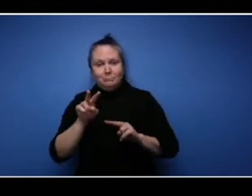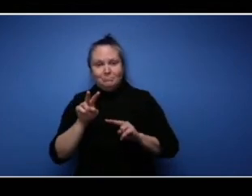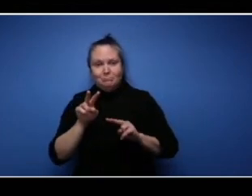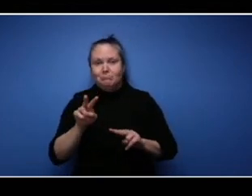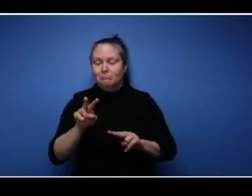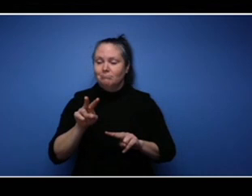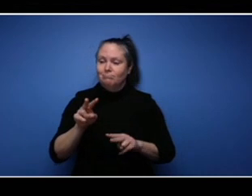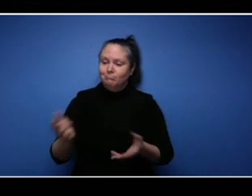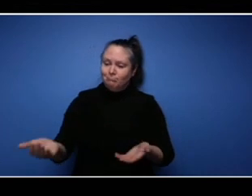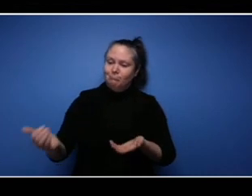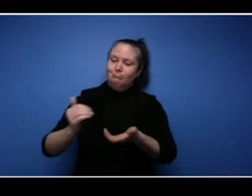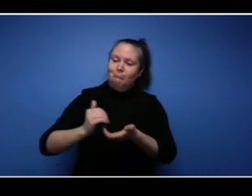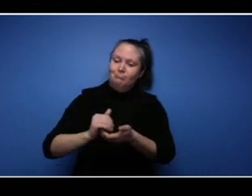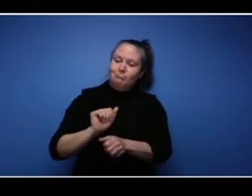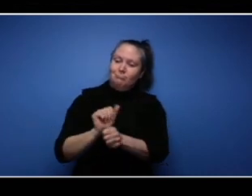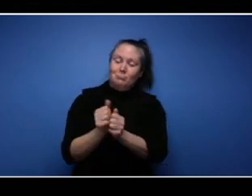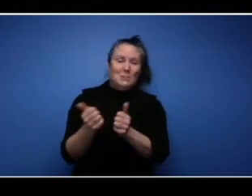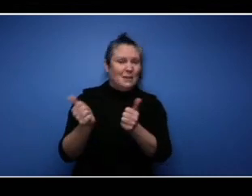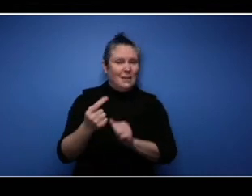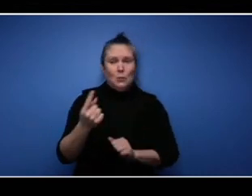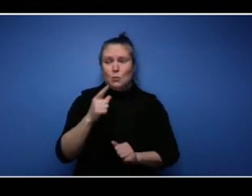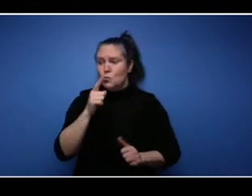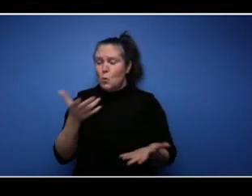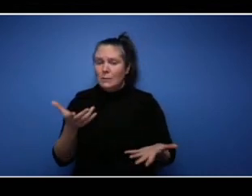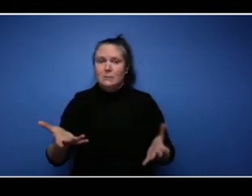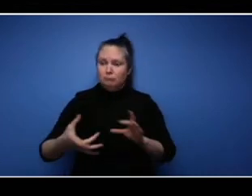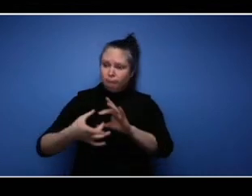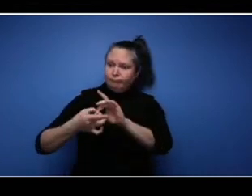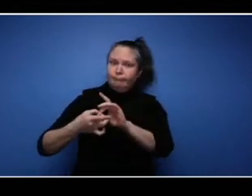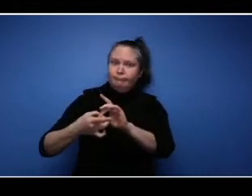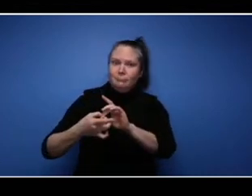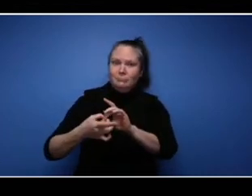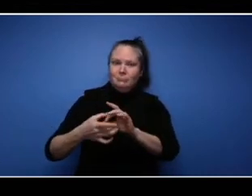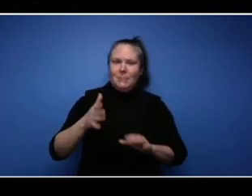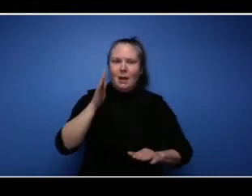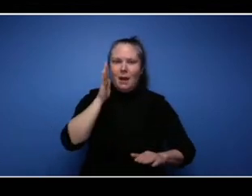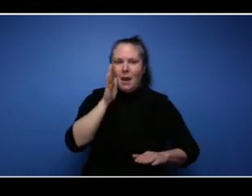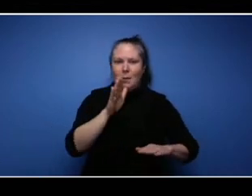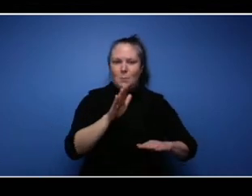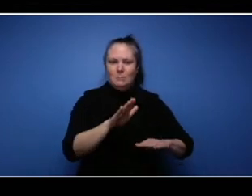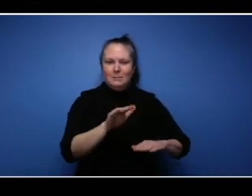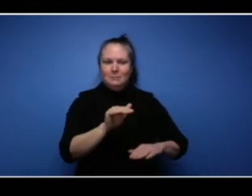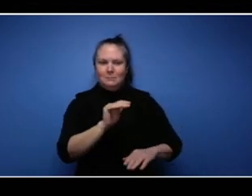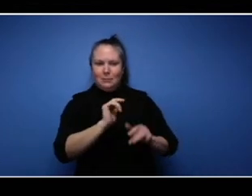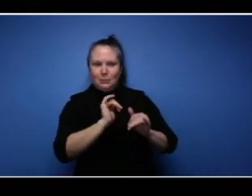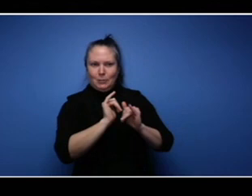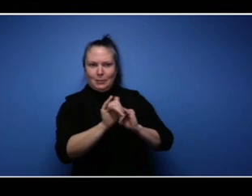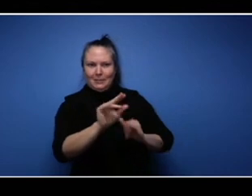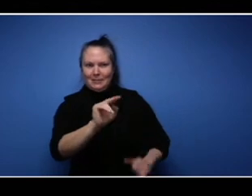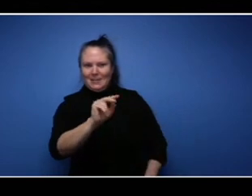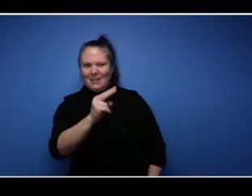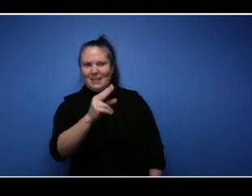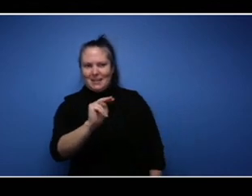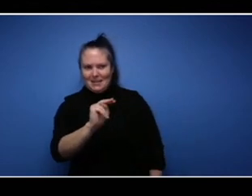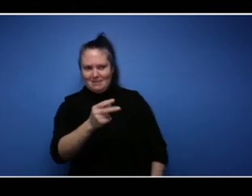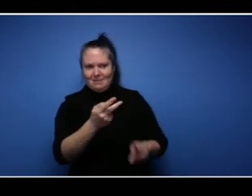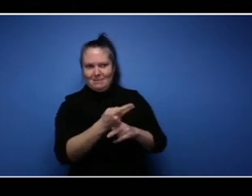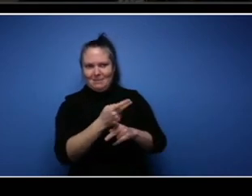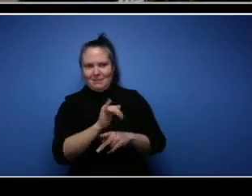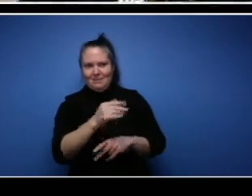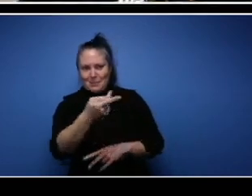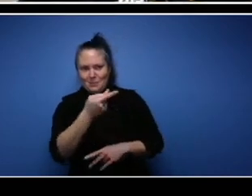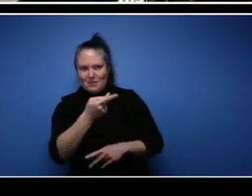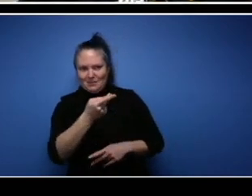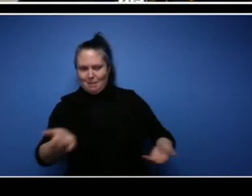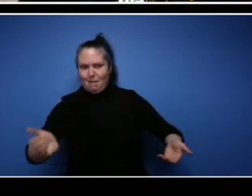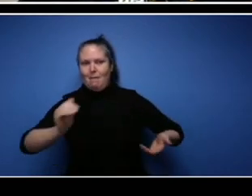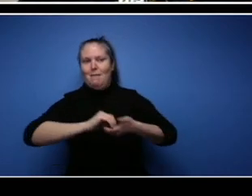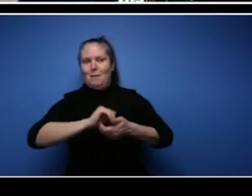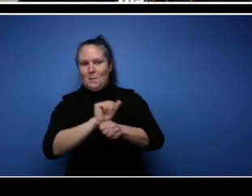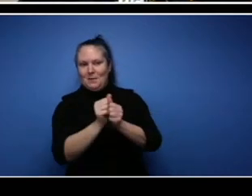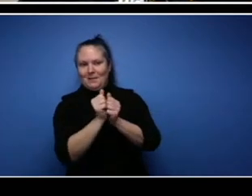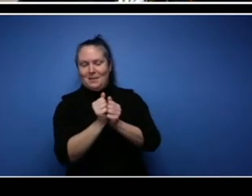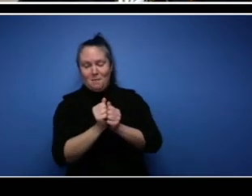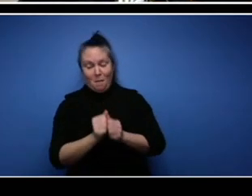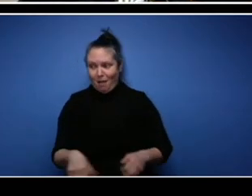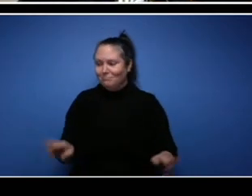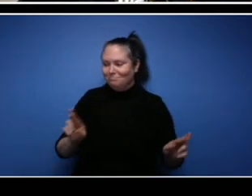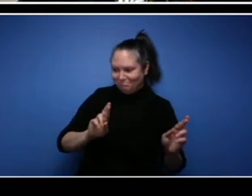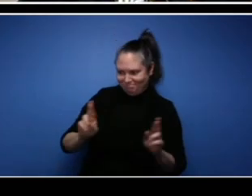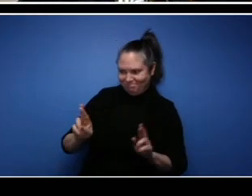to collaborate, and I'm going to be calling Nathan too, see if we can collaborate. That's